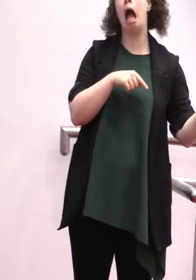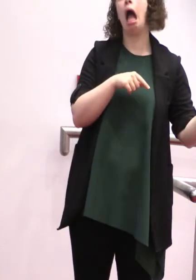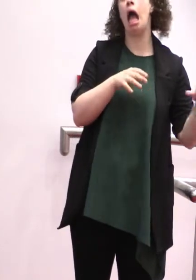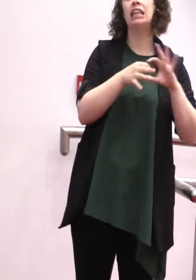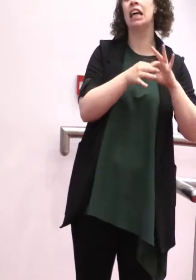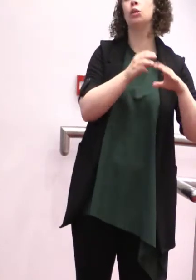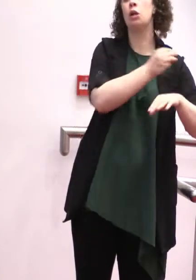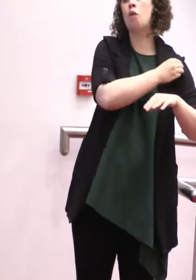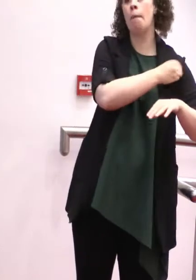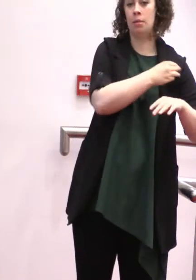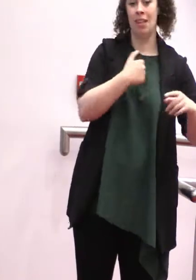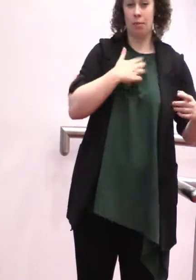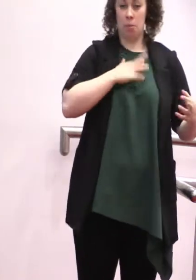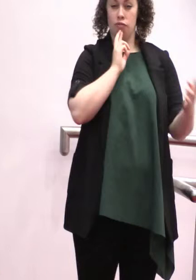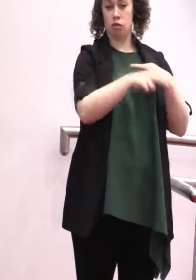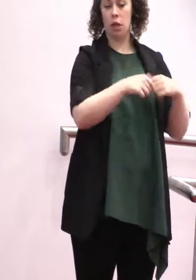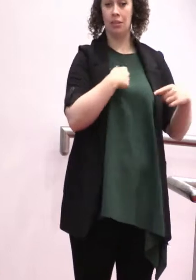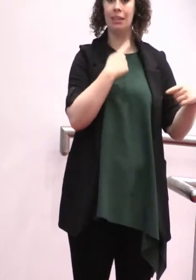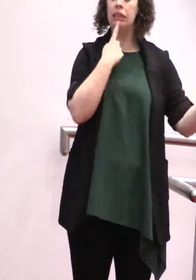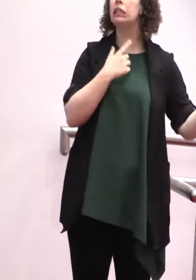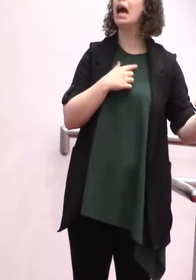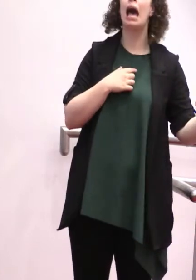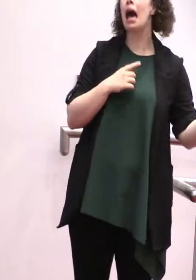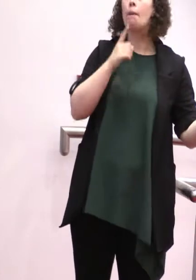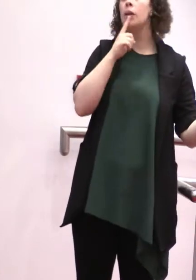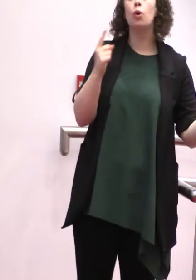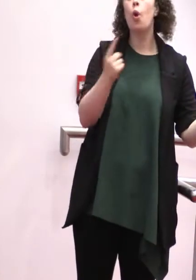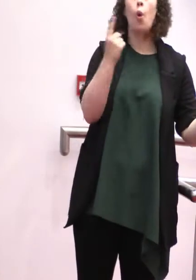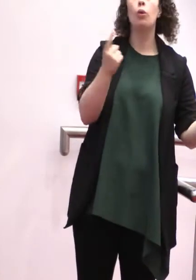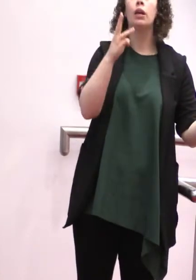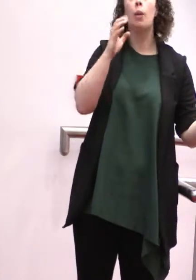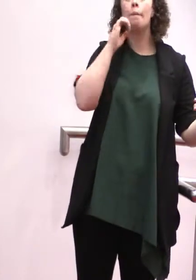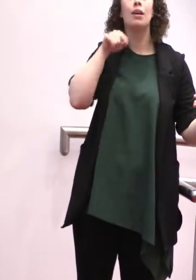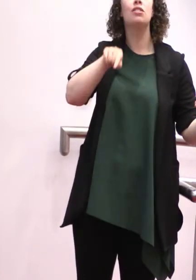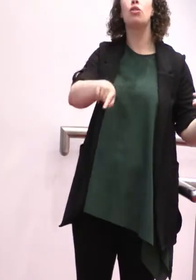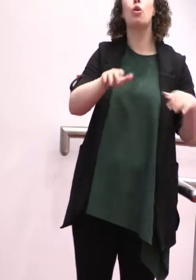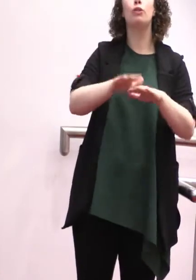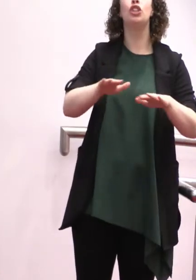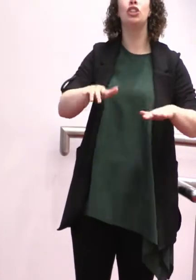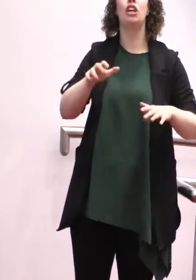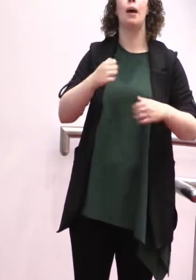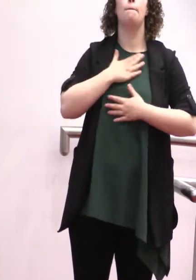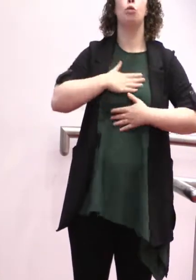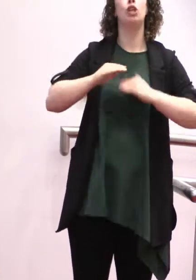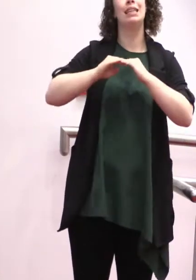They stated that was only because those children were emotionally stable and from a